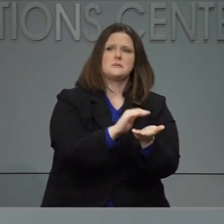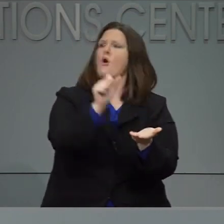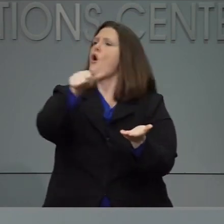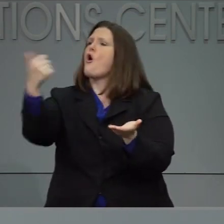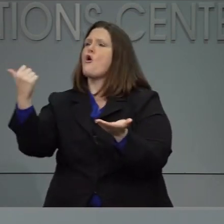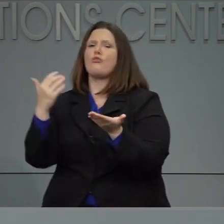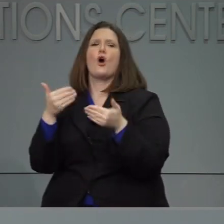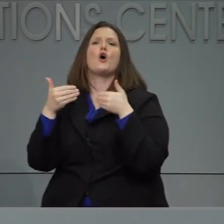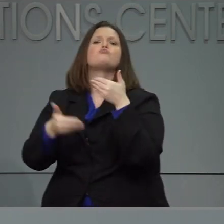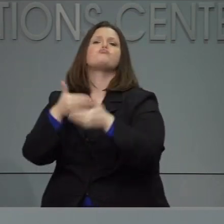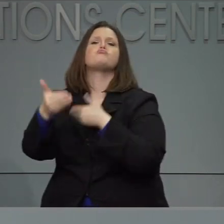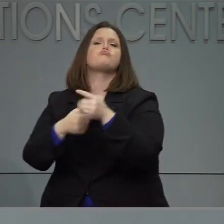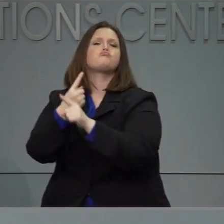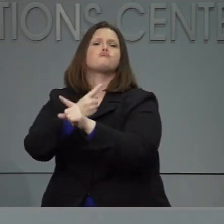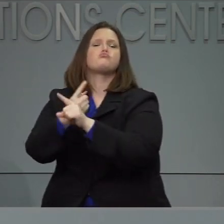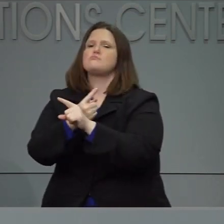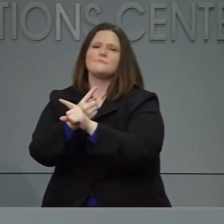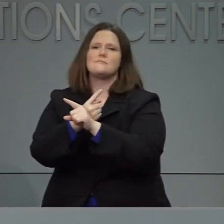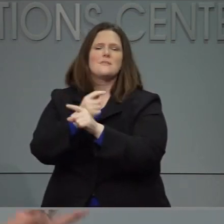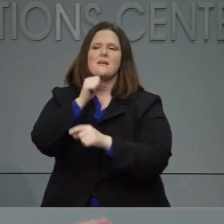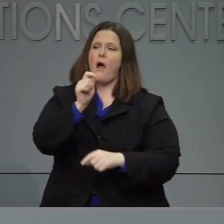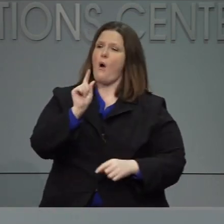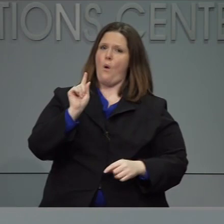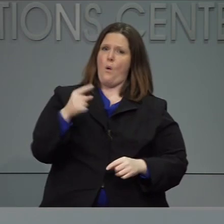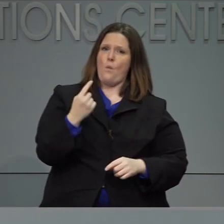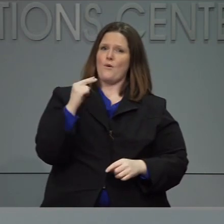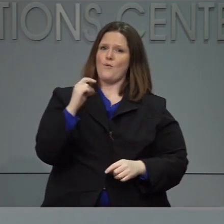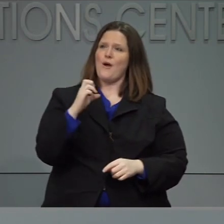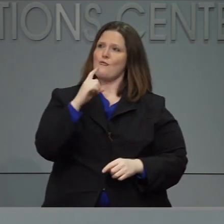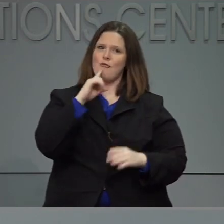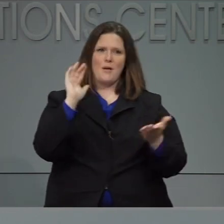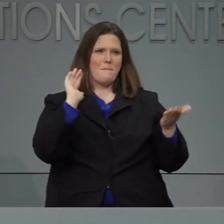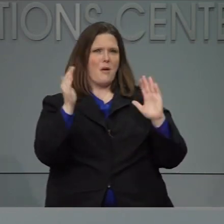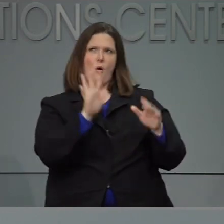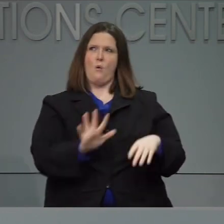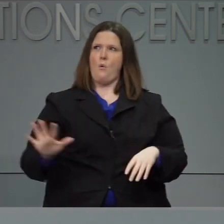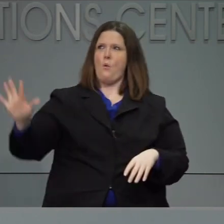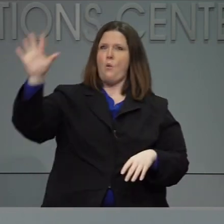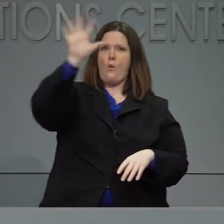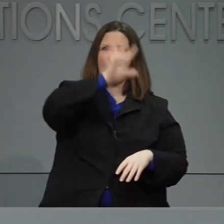WE'RE SEEING IS THAT SLOWING NOT JUST HERE IN NORTH CAROLINA, BUT IN IN STATES AROUND US AS WELL AROUND THE